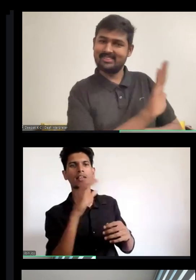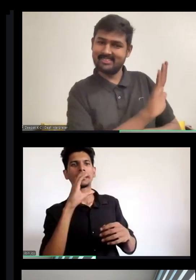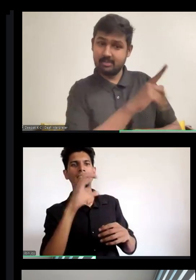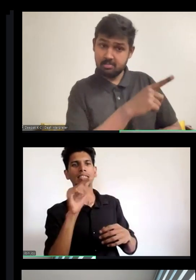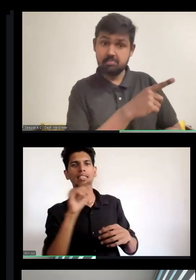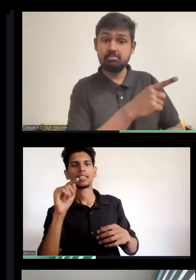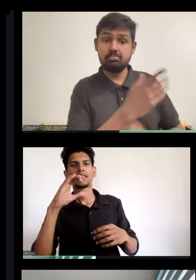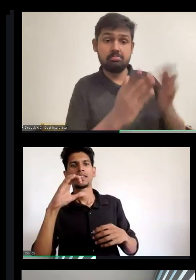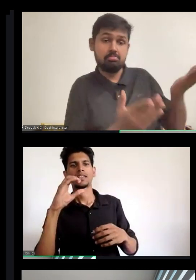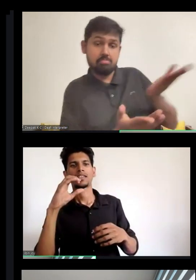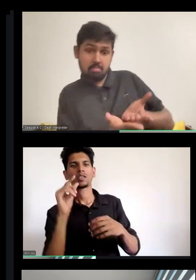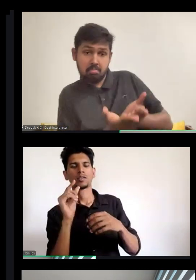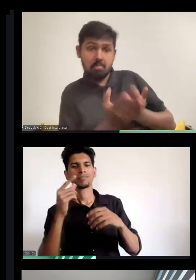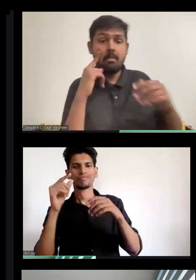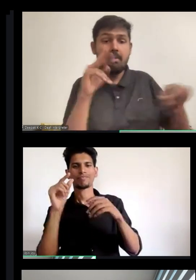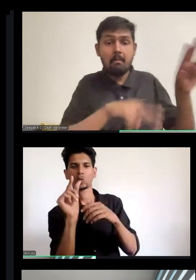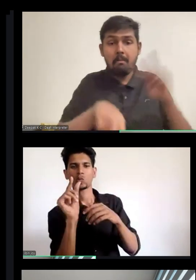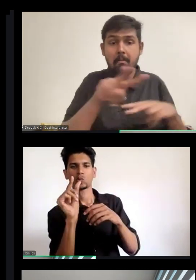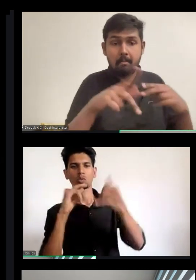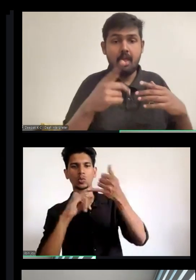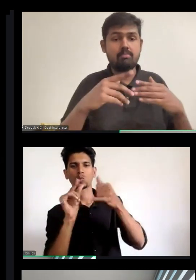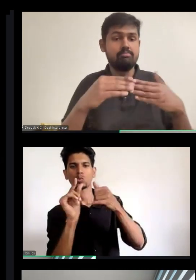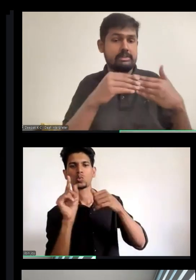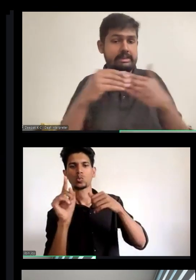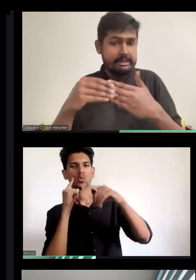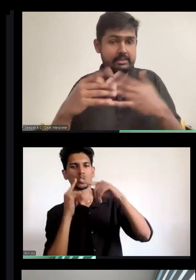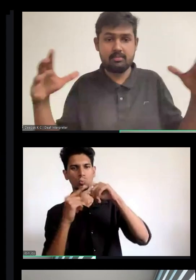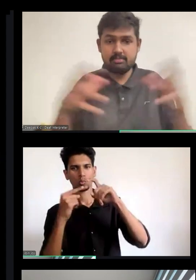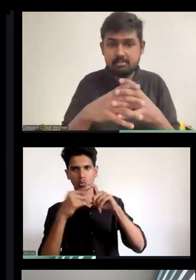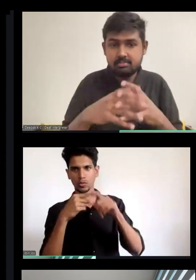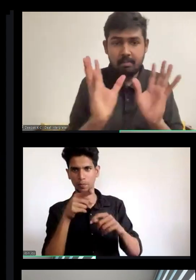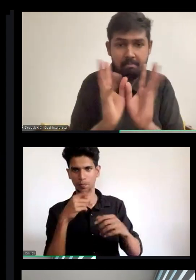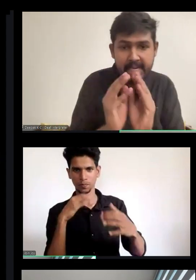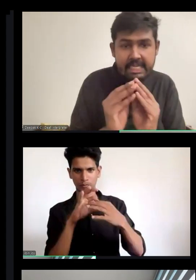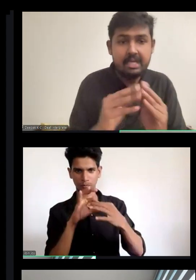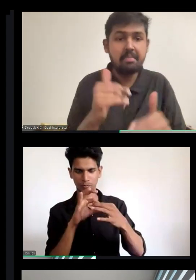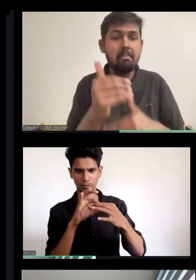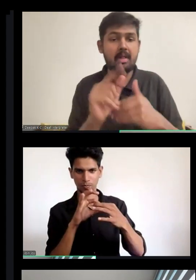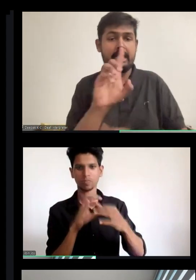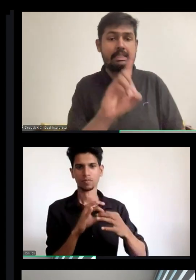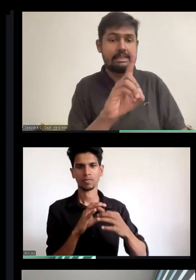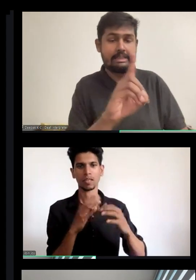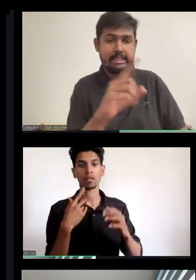As an executive, you could also audit your top three AI vendors and check if their accessibility